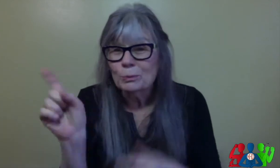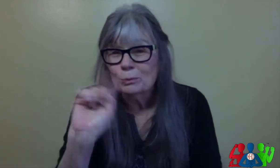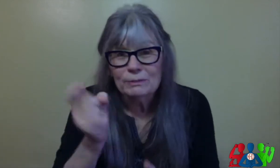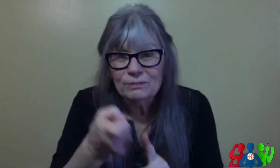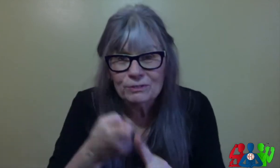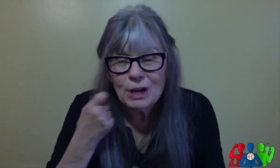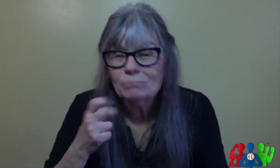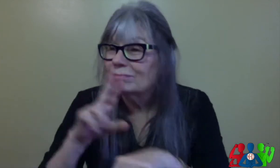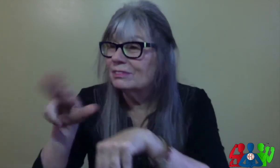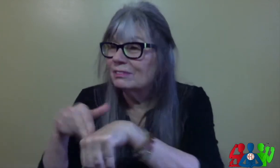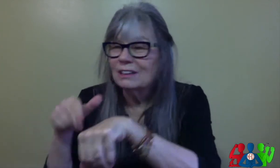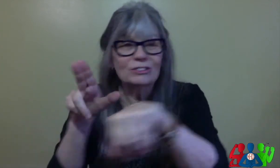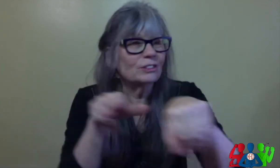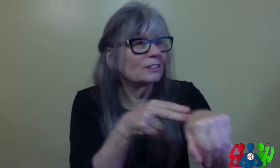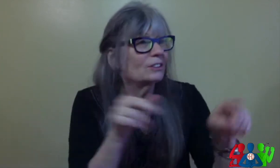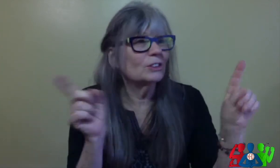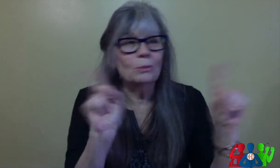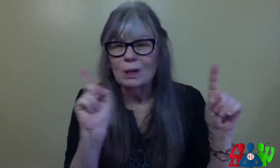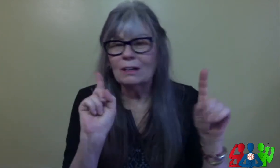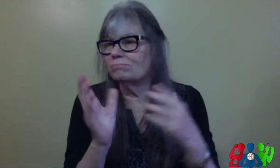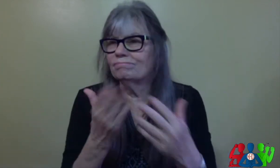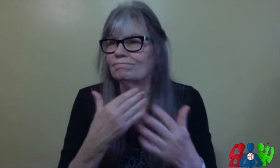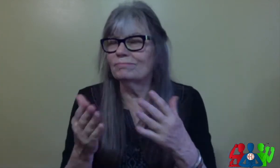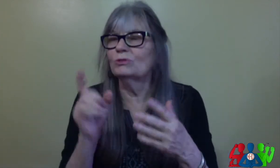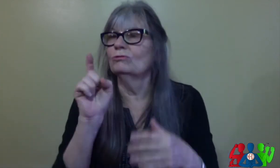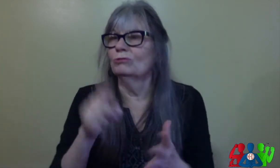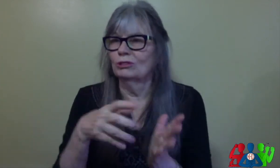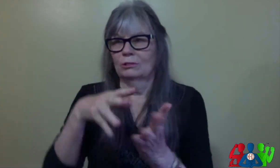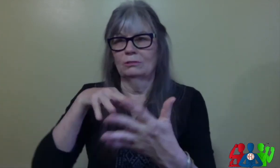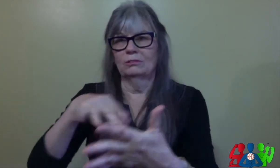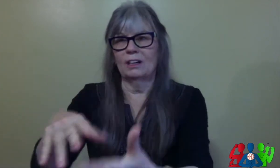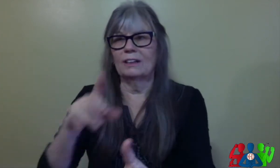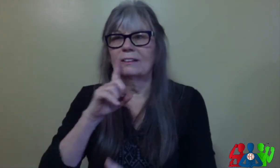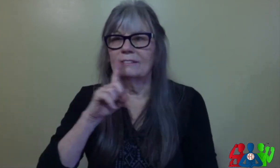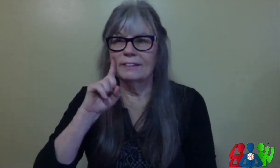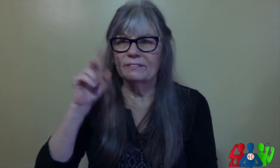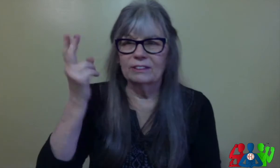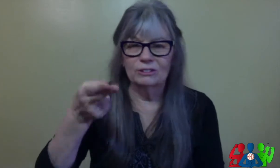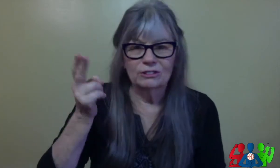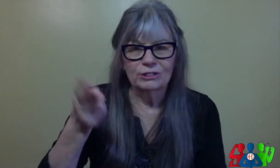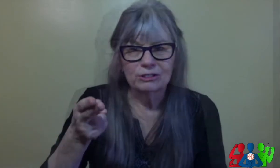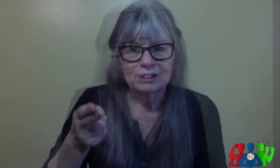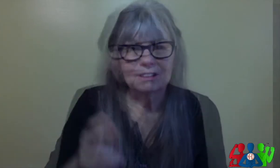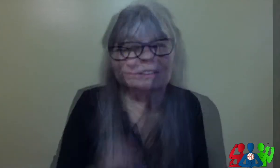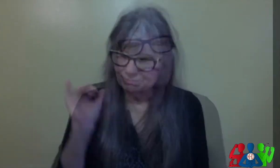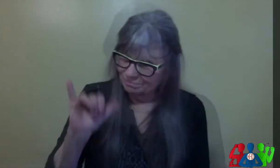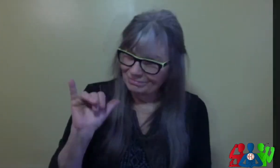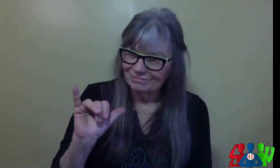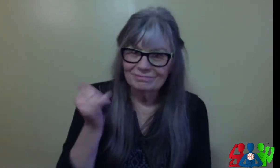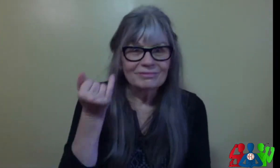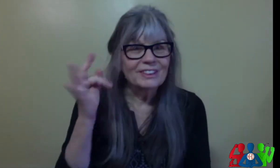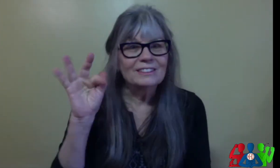teach deaf children, no matter where they're from, no matter which country they live in, deaf